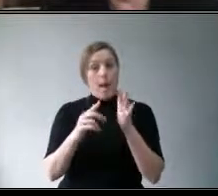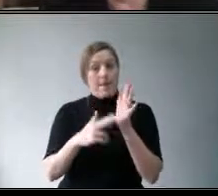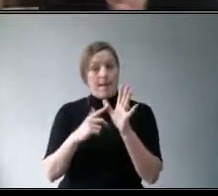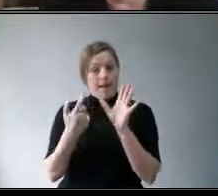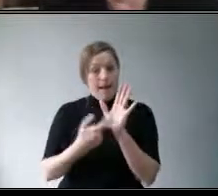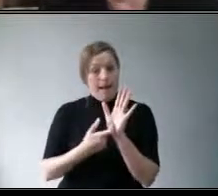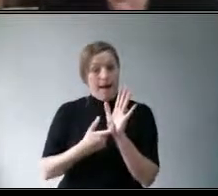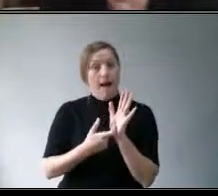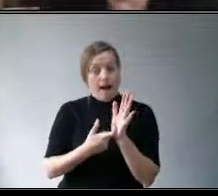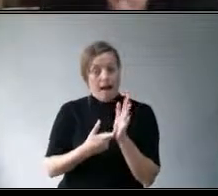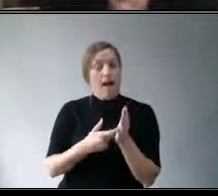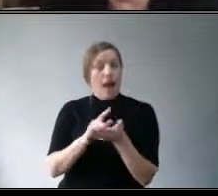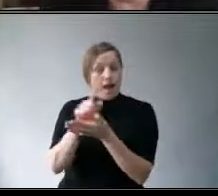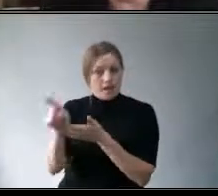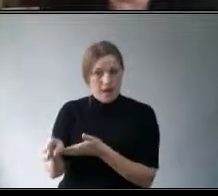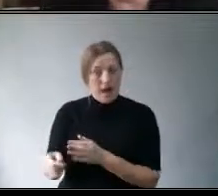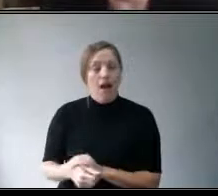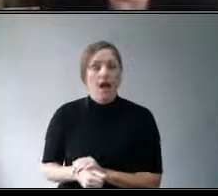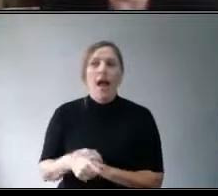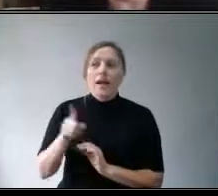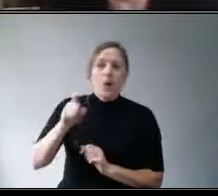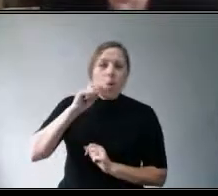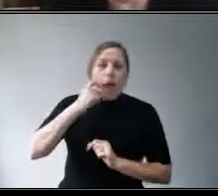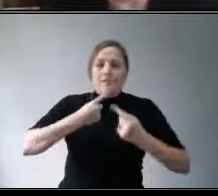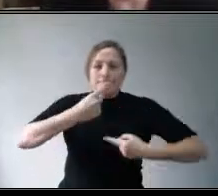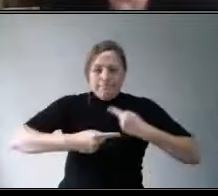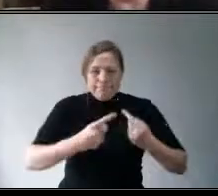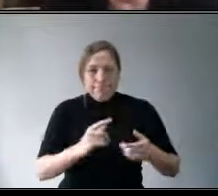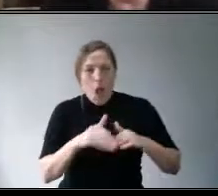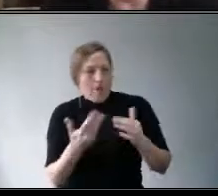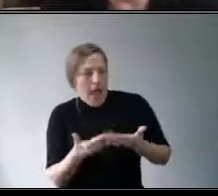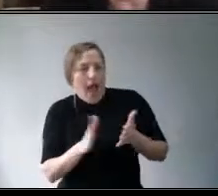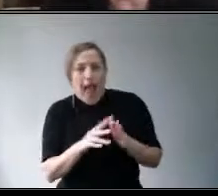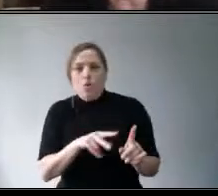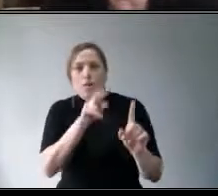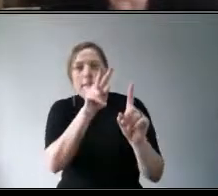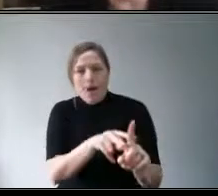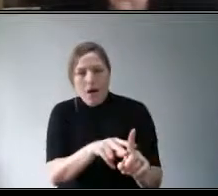you apply for the program taking you through the questions um and with that webinar we'll also have